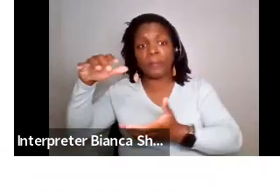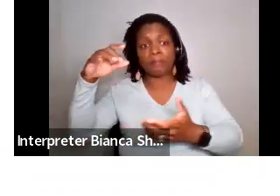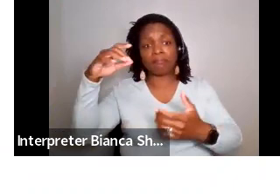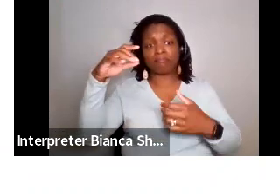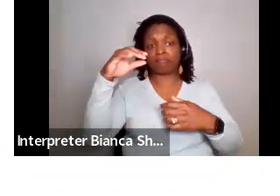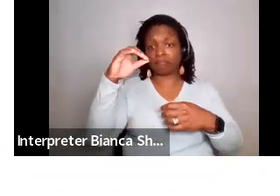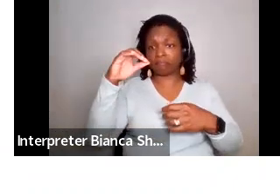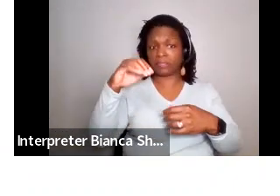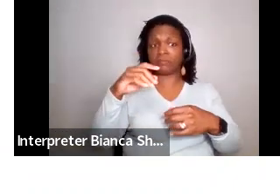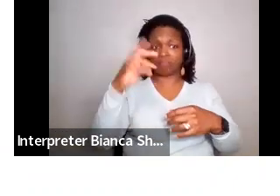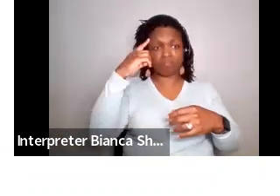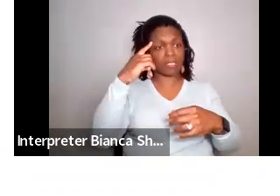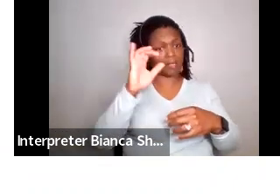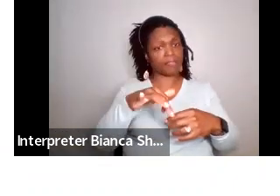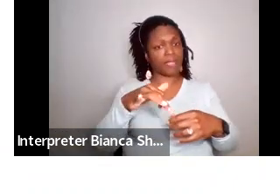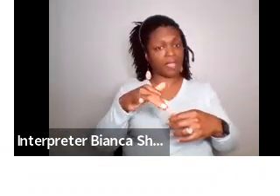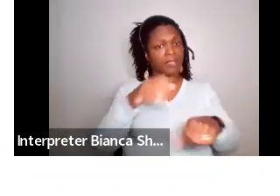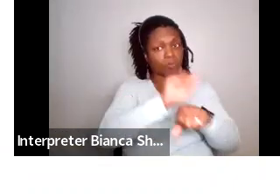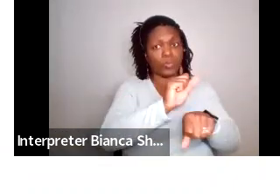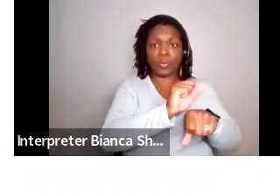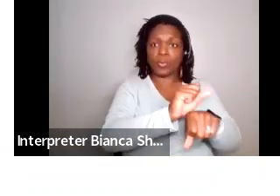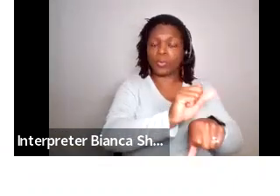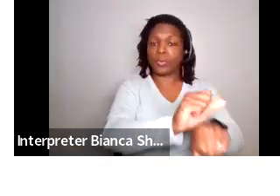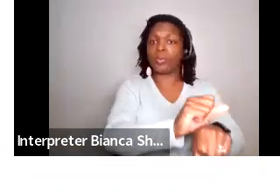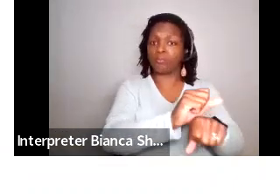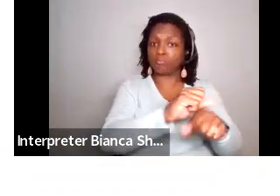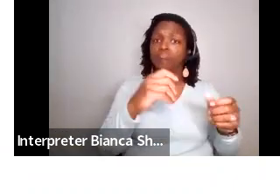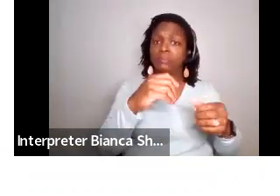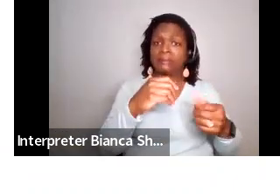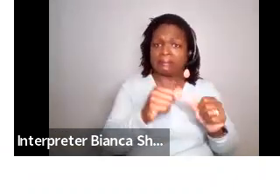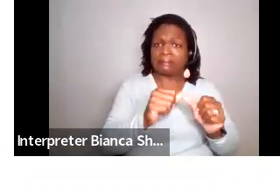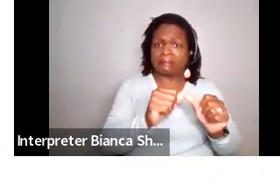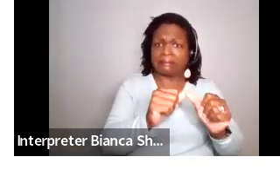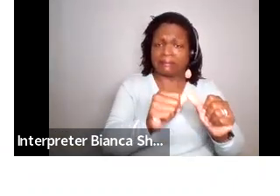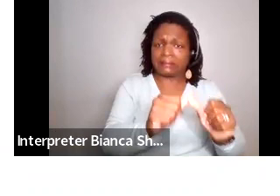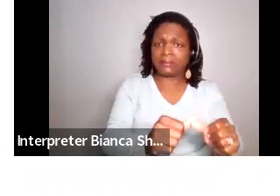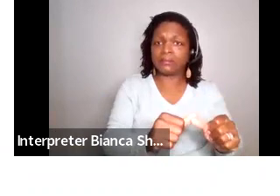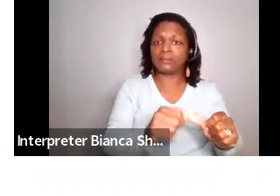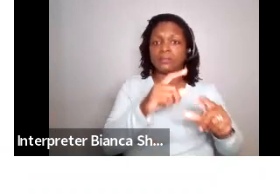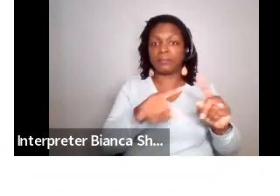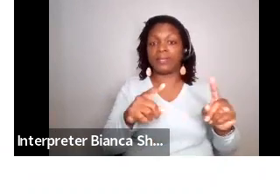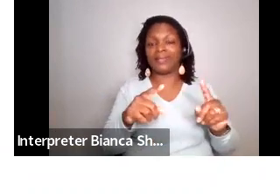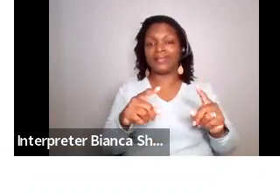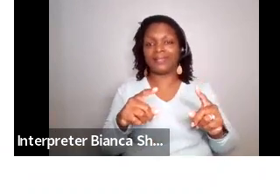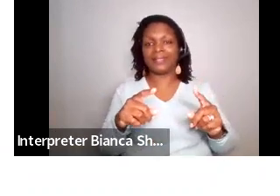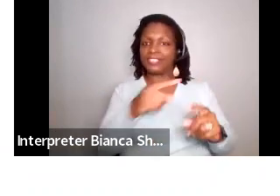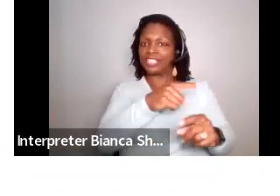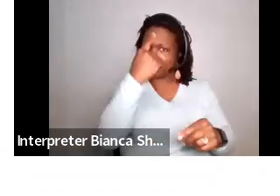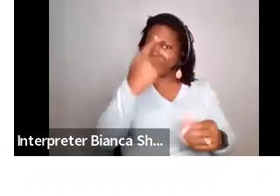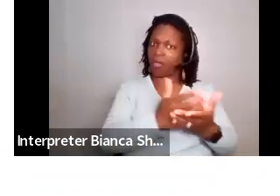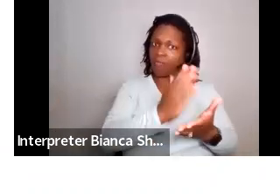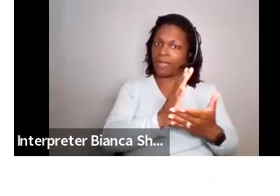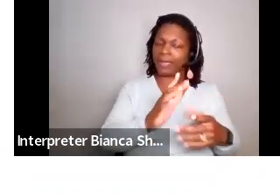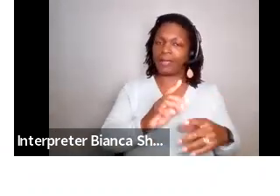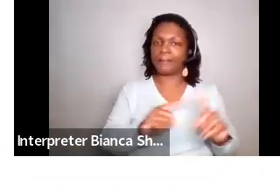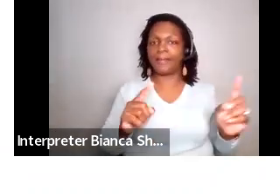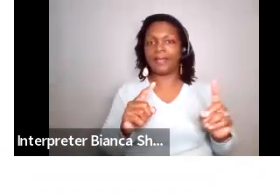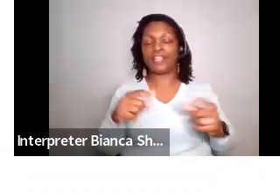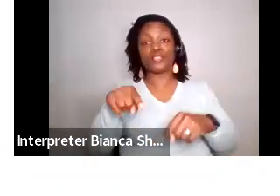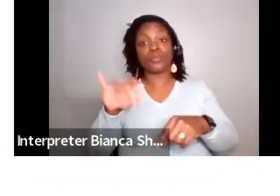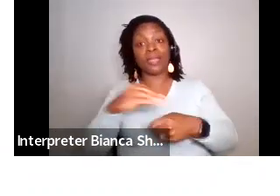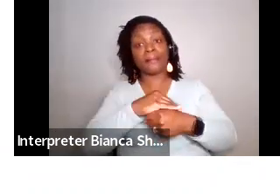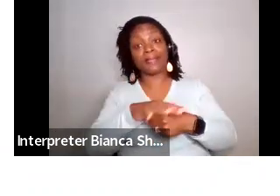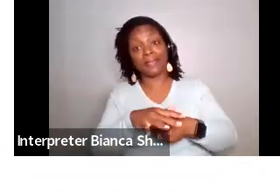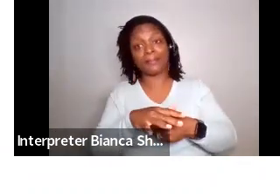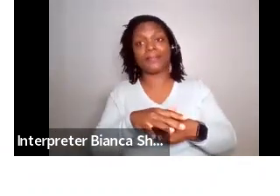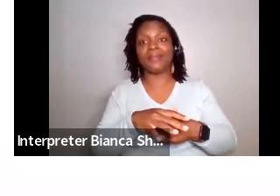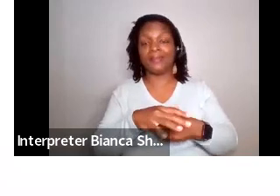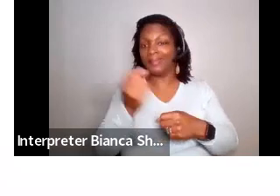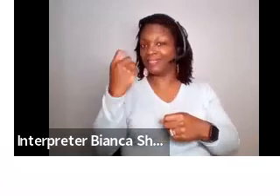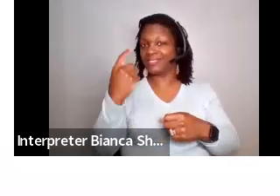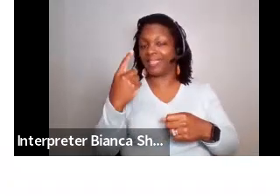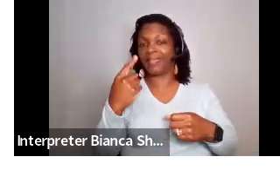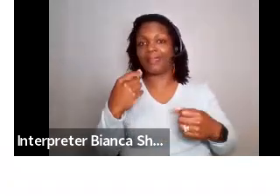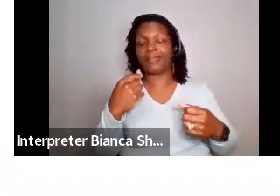She thought everything was was okay. But during the pandemic a lot of your essential workers were paid bonus pay per hour, right?